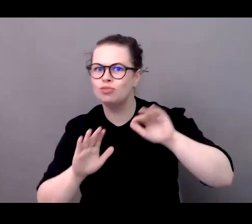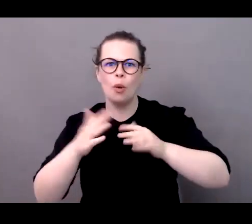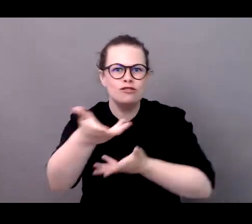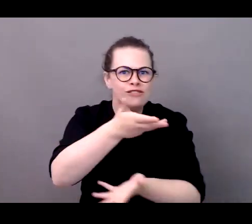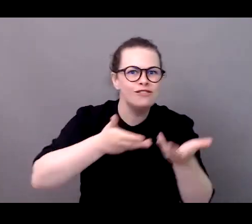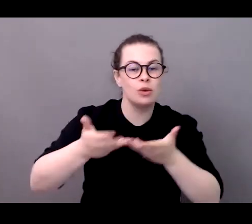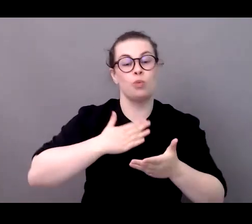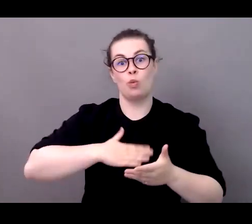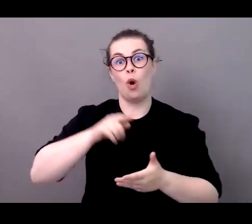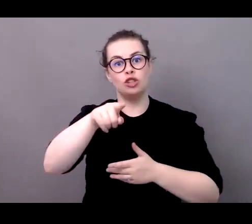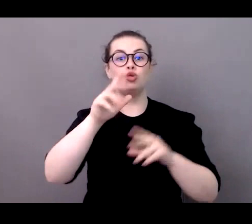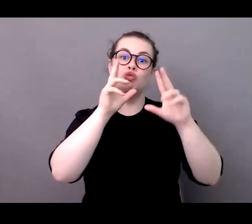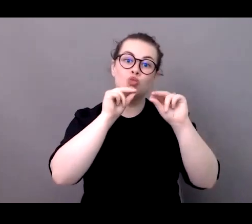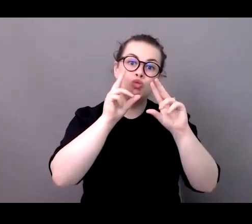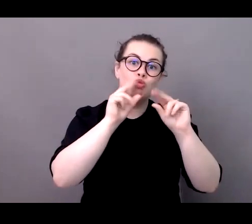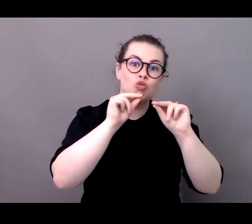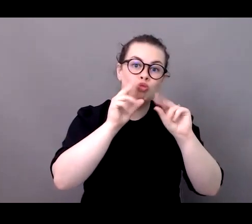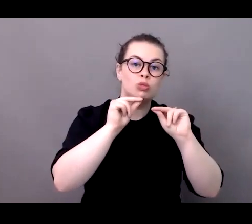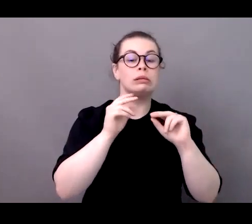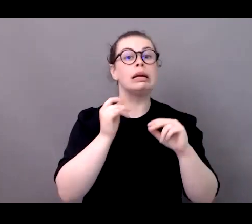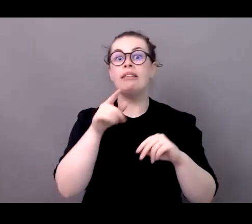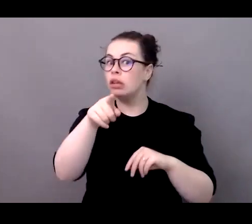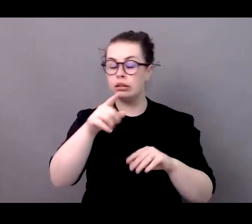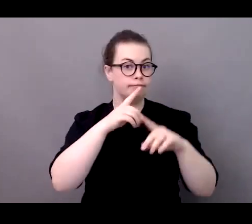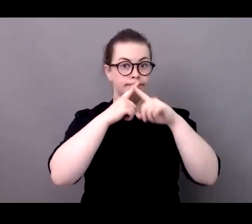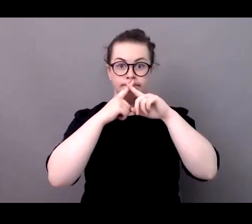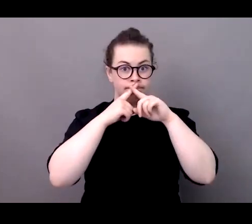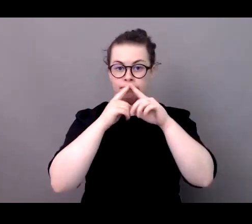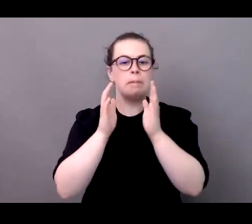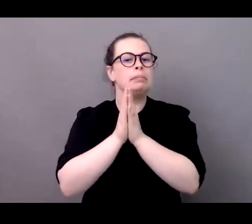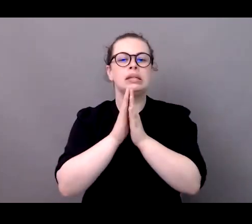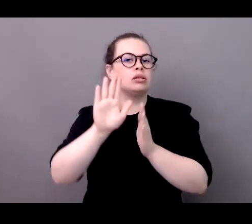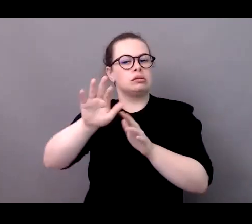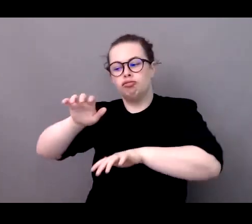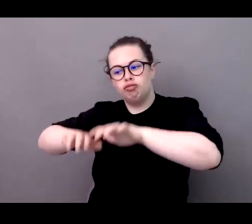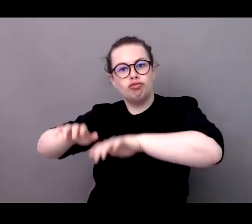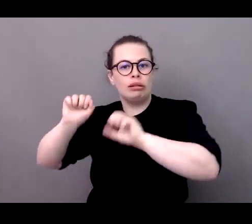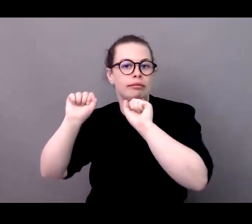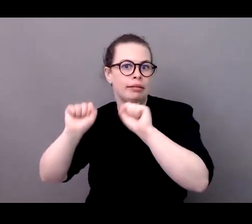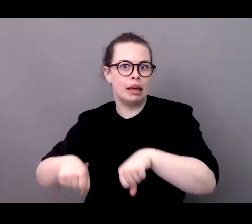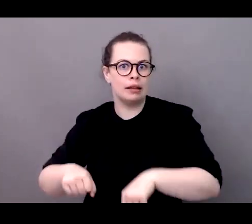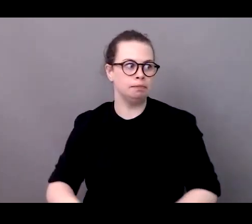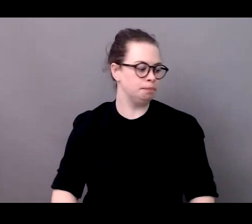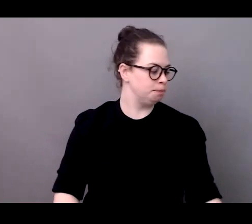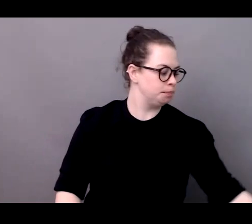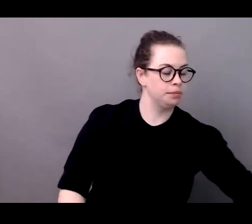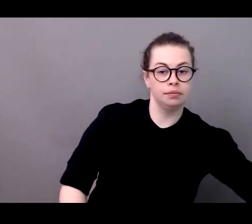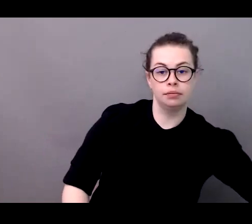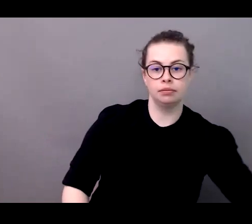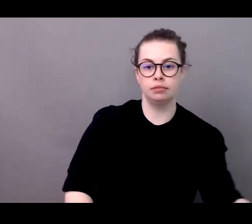orally, or if that is not accessible, feel free to type your question in the chat. The first thing I